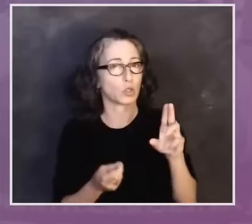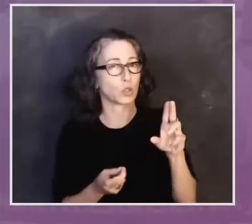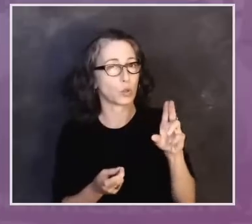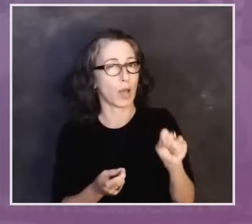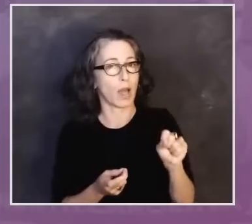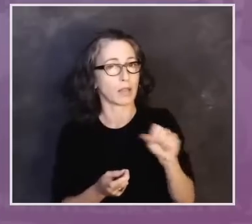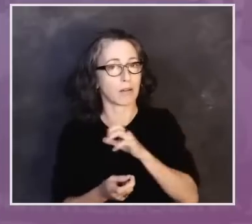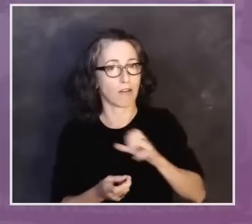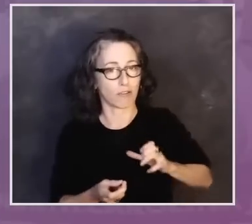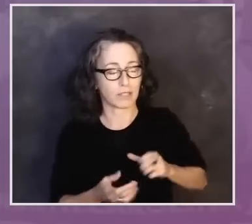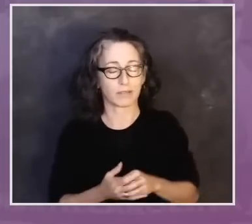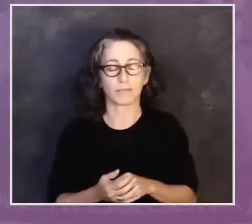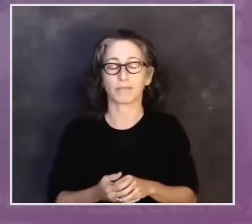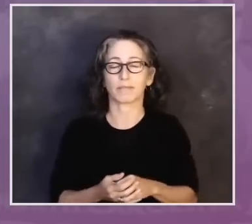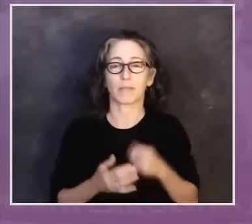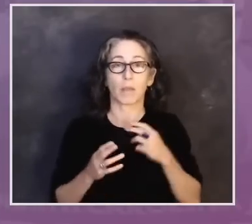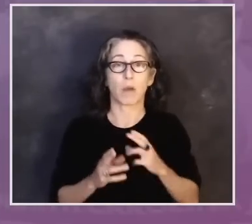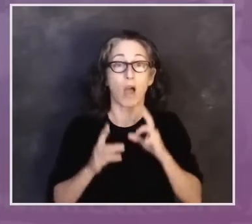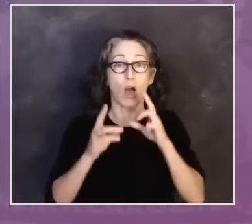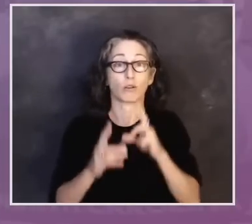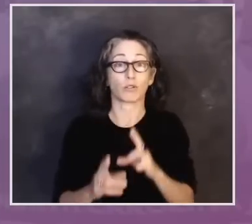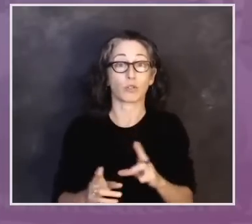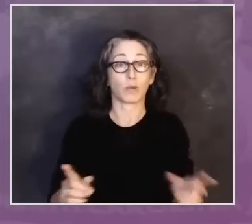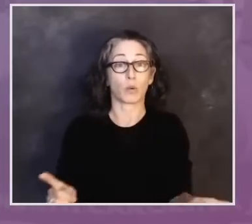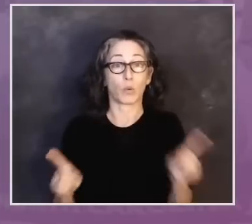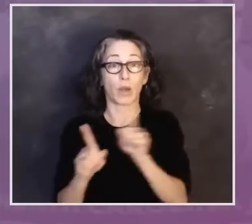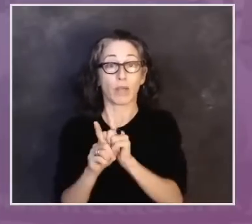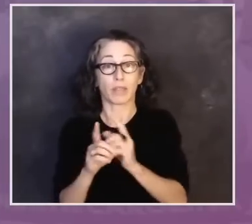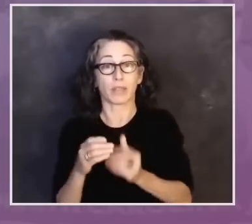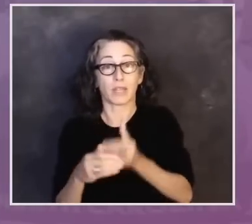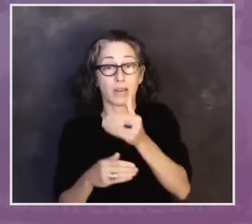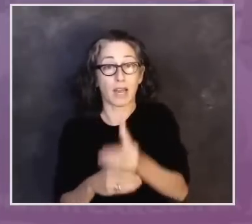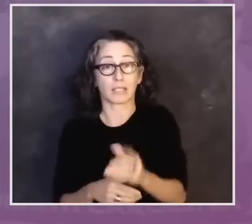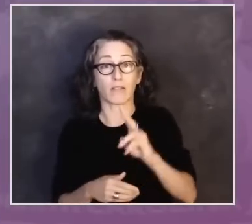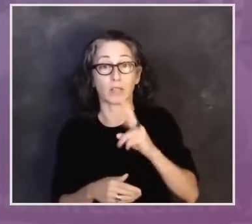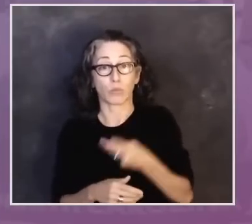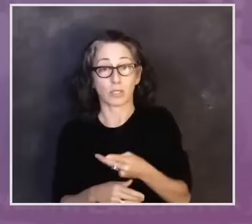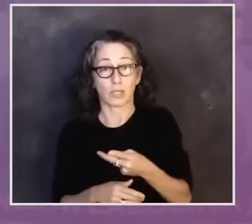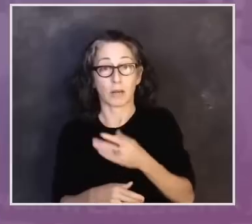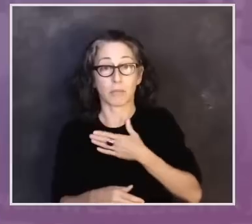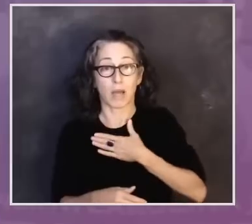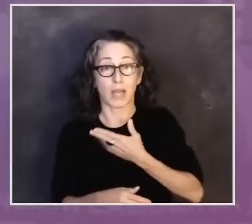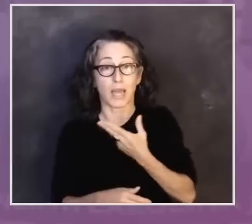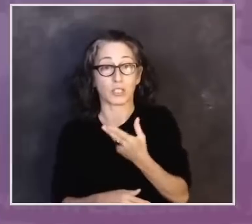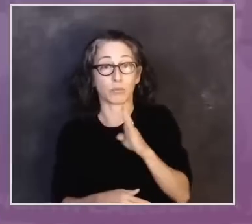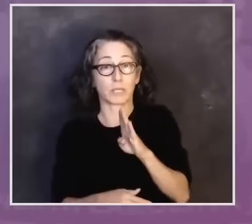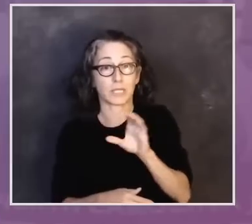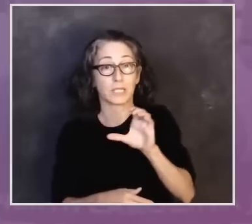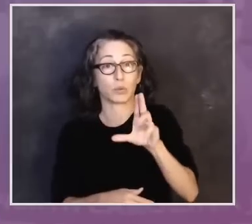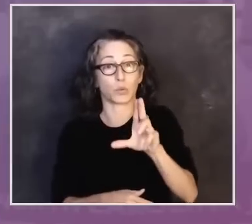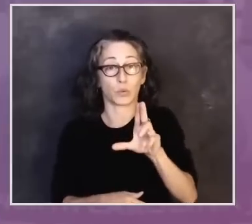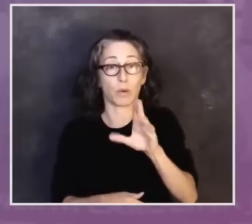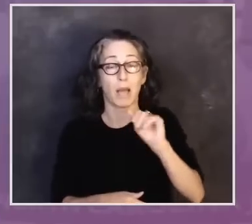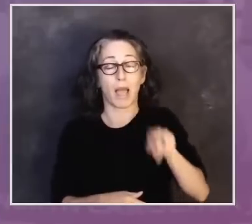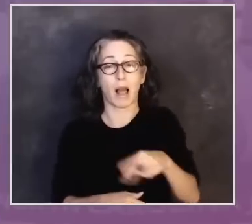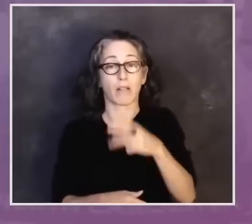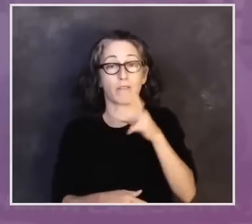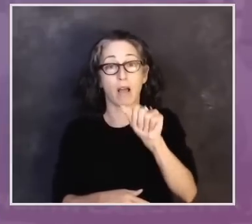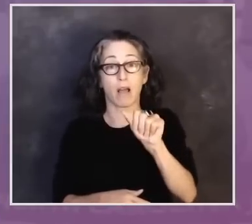THE 12TH DISTRICT IN THE UNITED STATES CONGRESS.